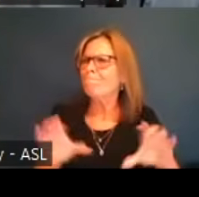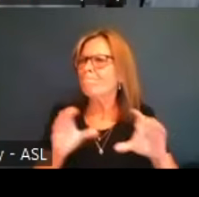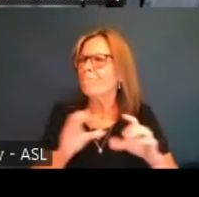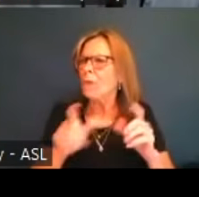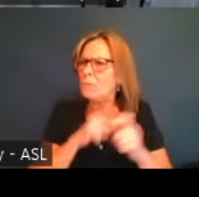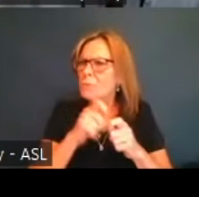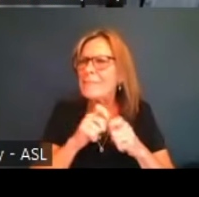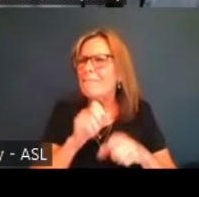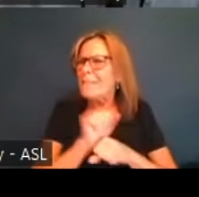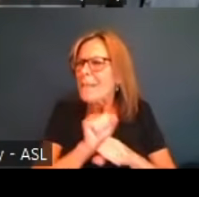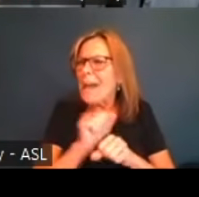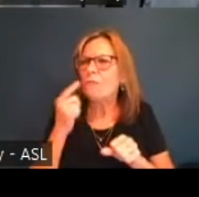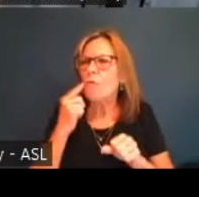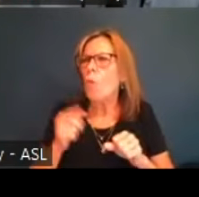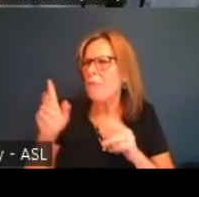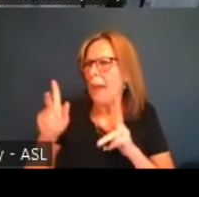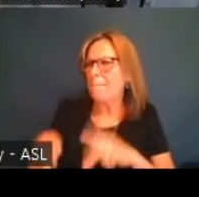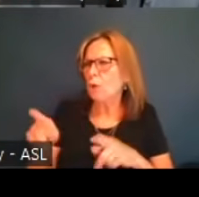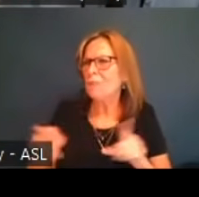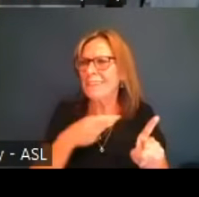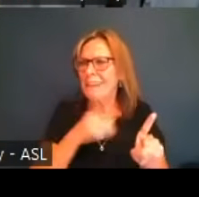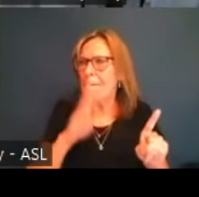, or service dog trainer,